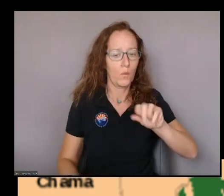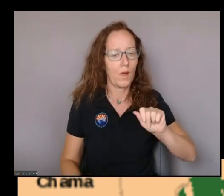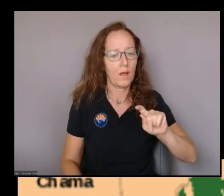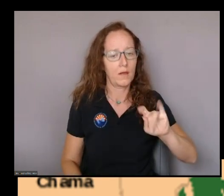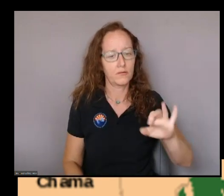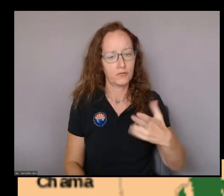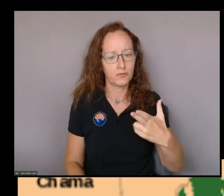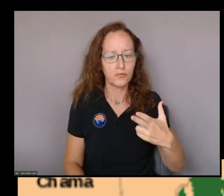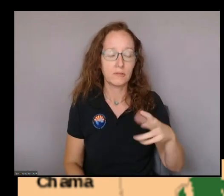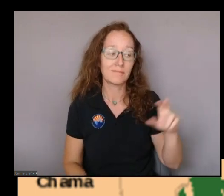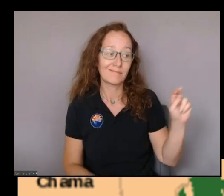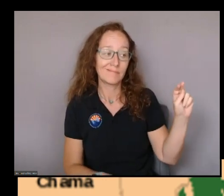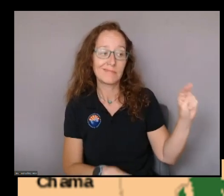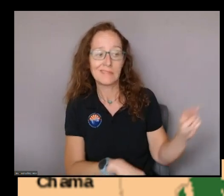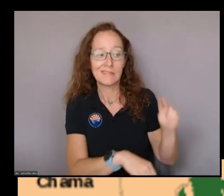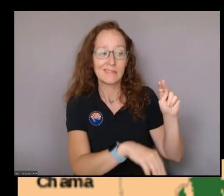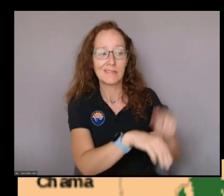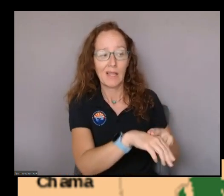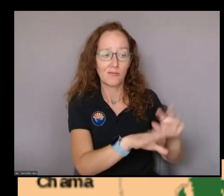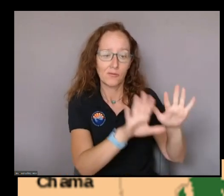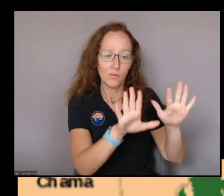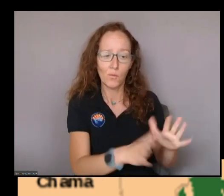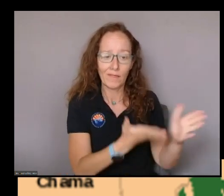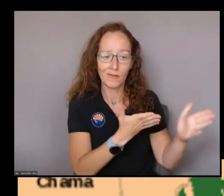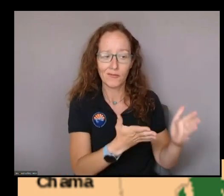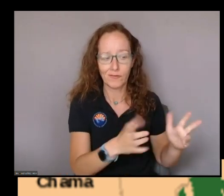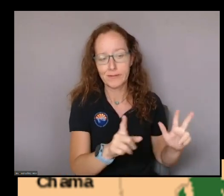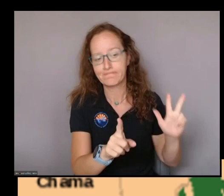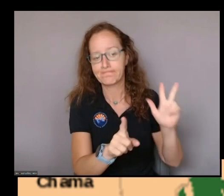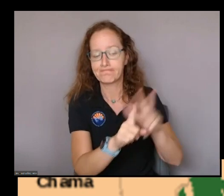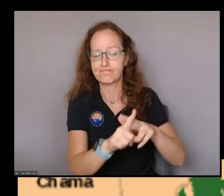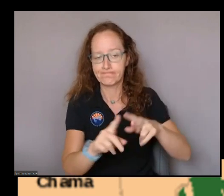in Albuquerque New Mexico. And the areas in green here which